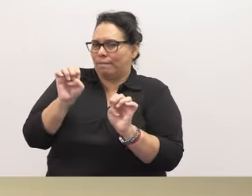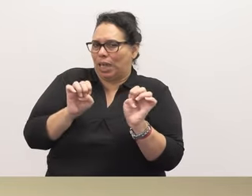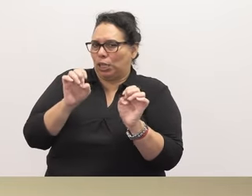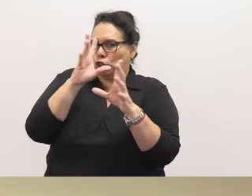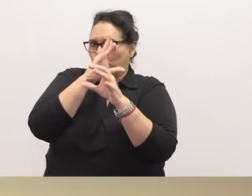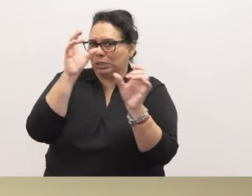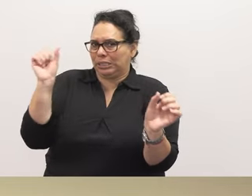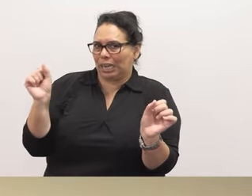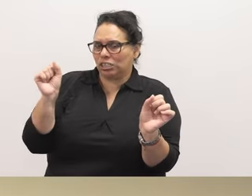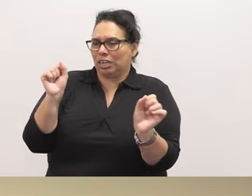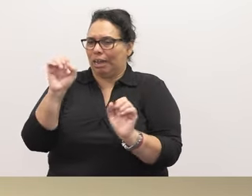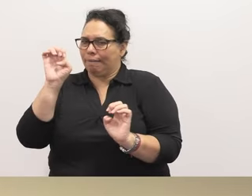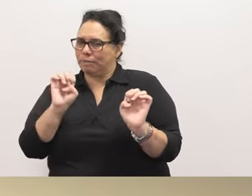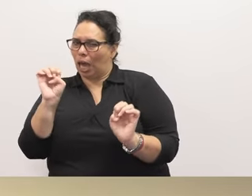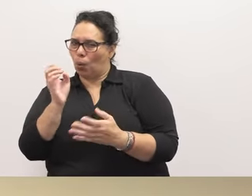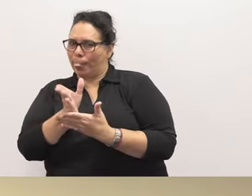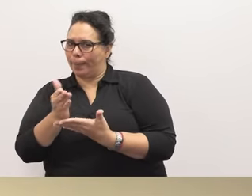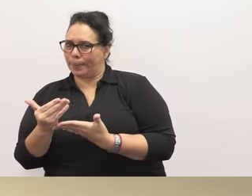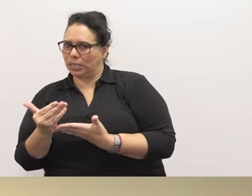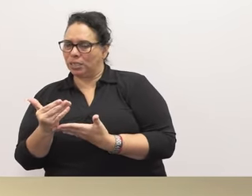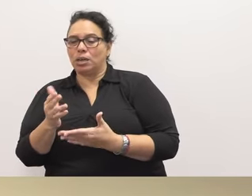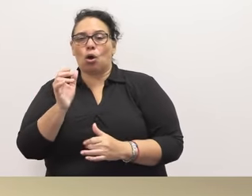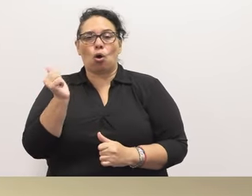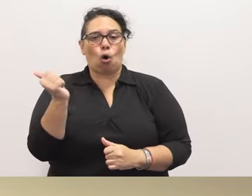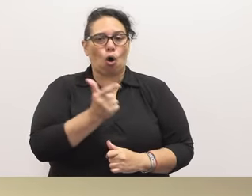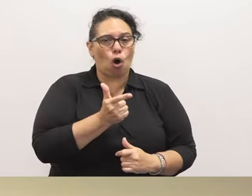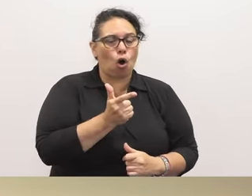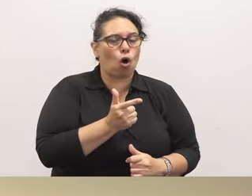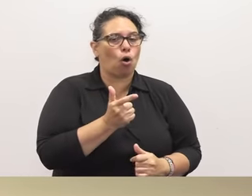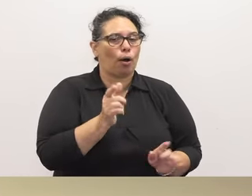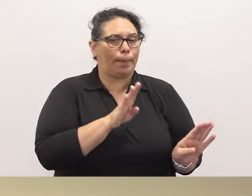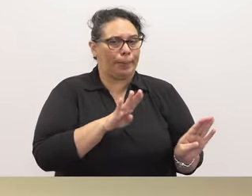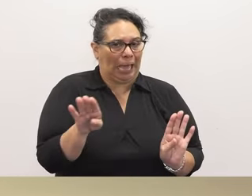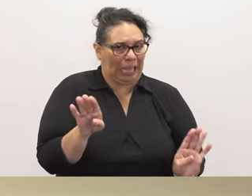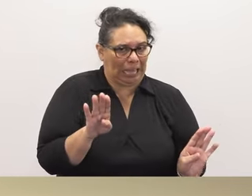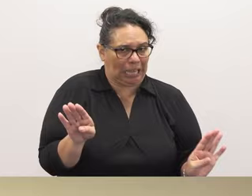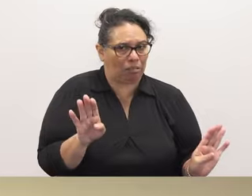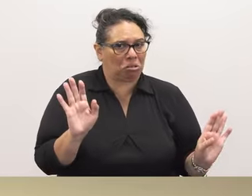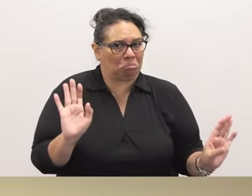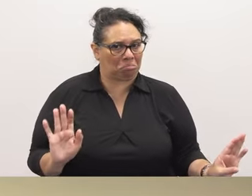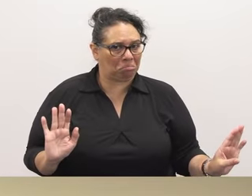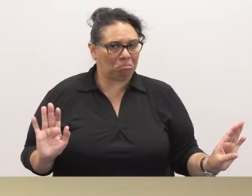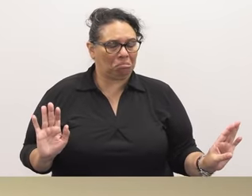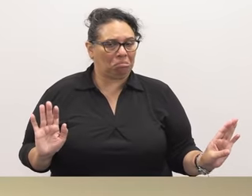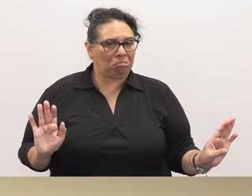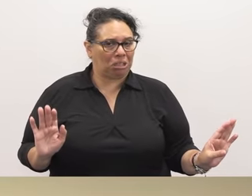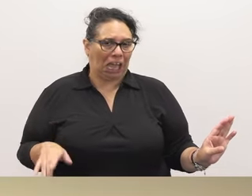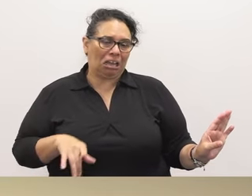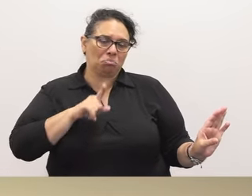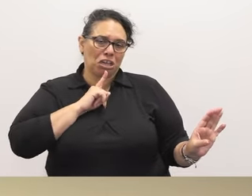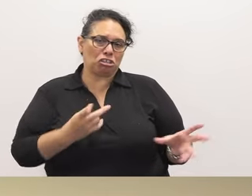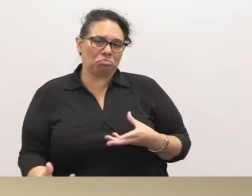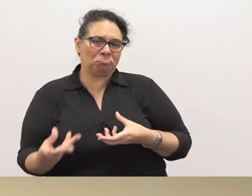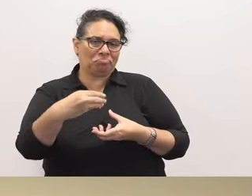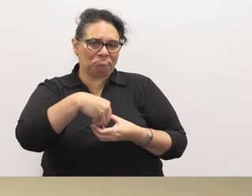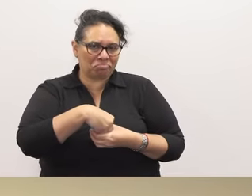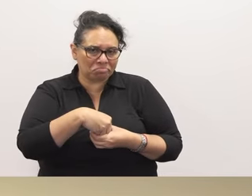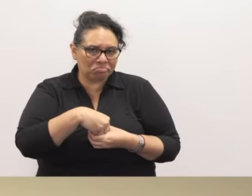So all of those type of behaviors, the pivots, that Juan described, all of those are actually built into the instrument.